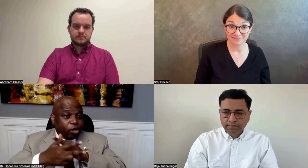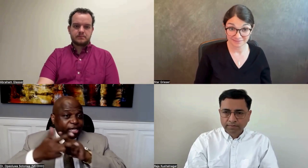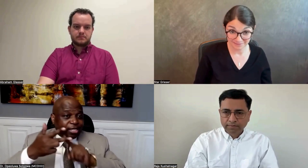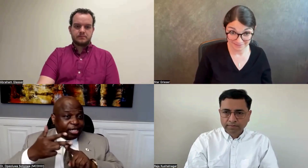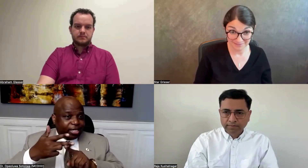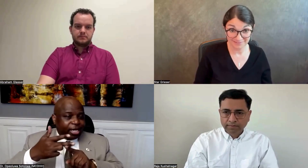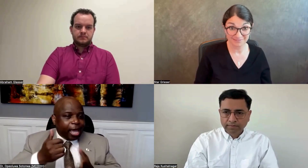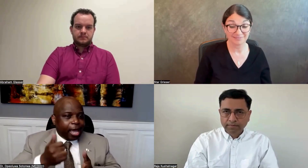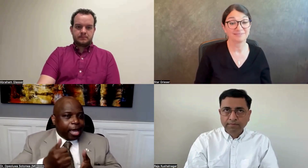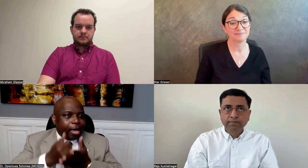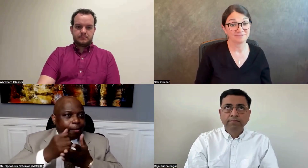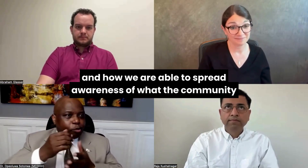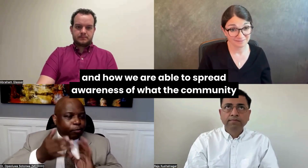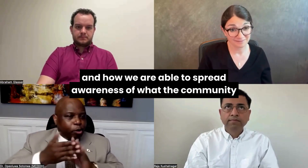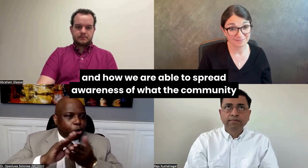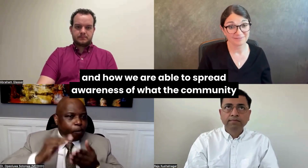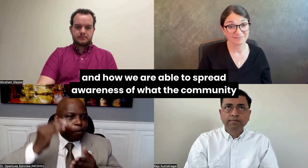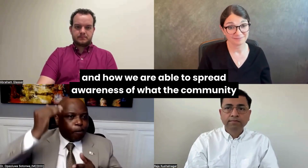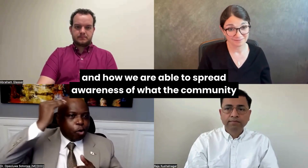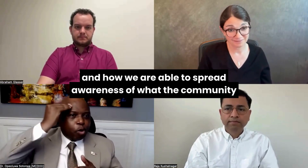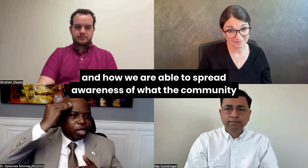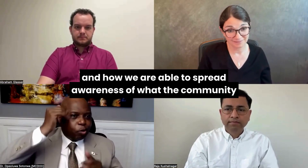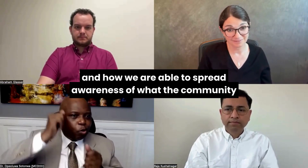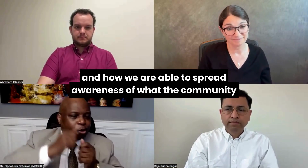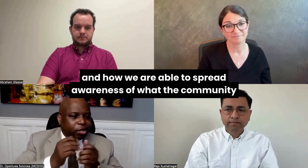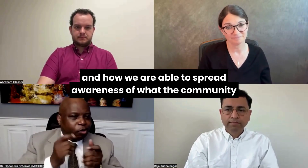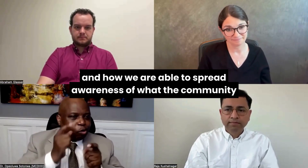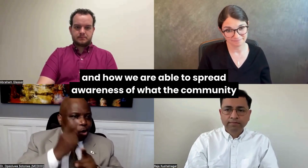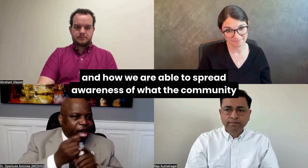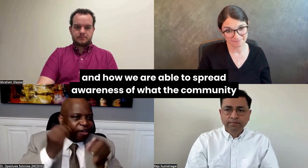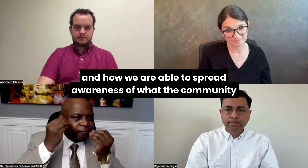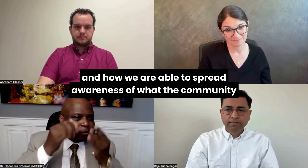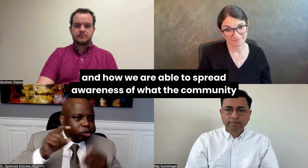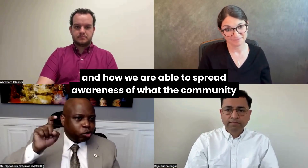and how we are able to spread awareness of what the community